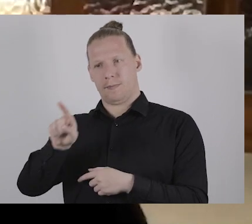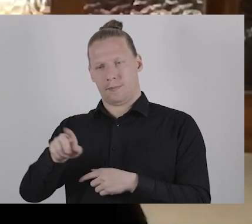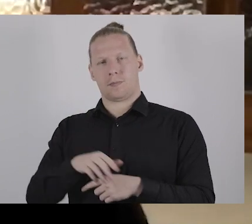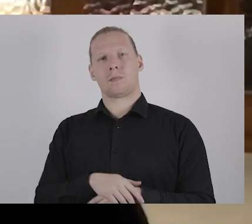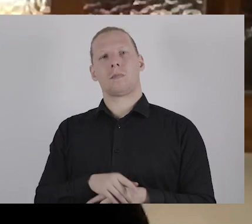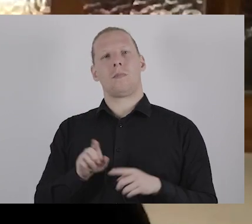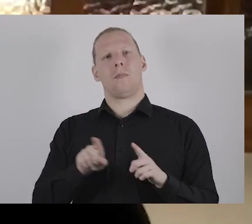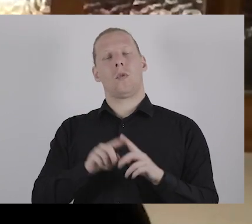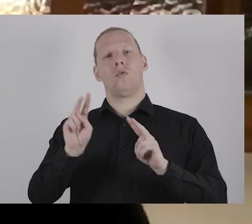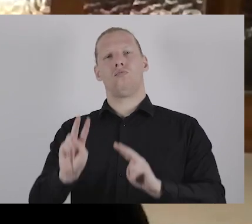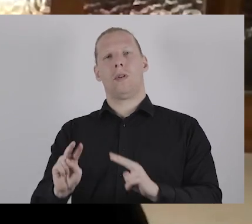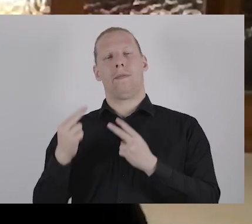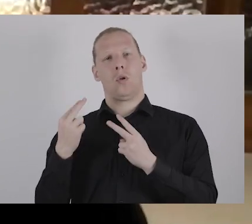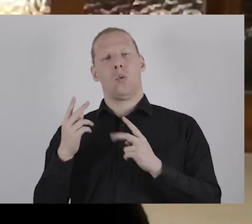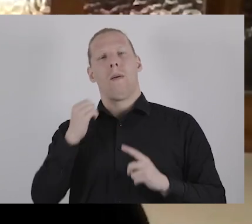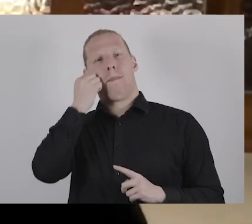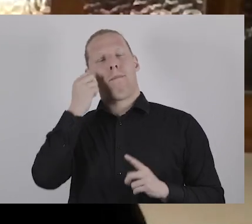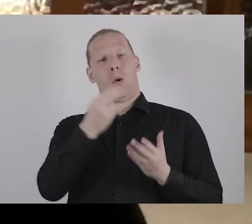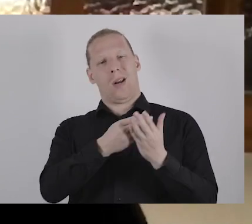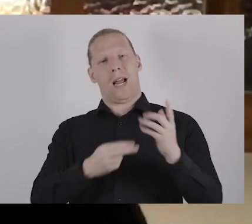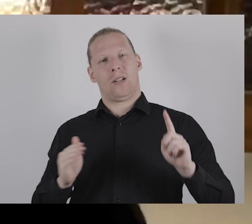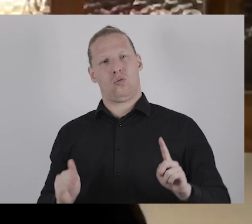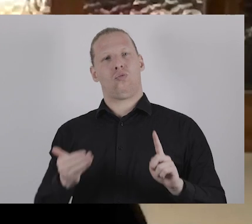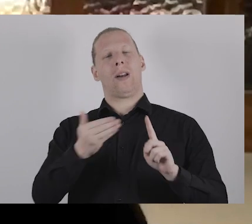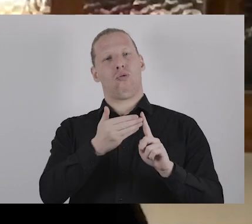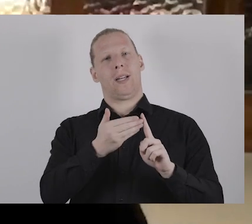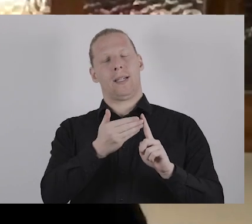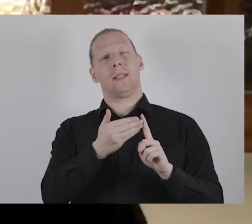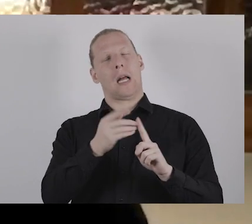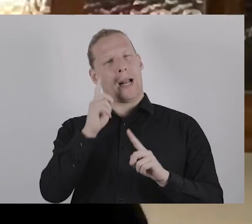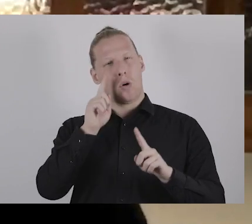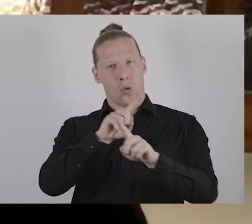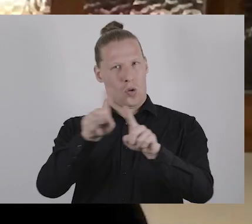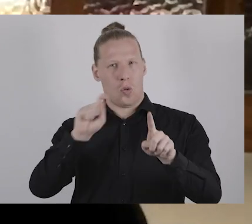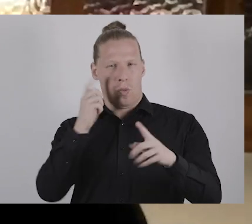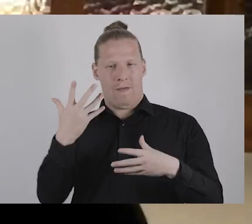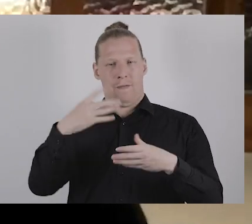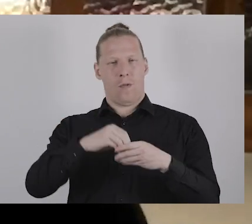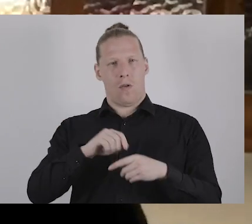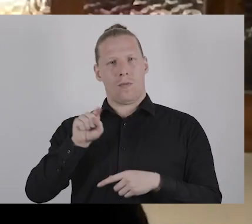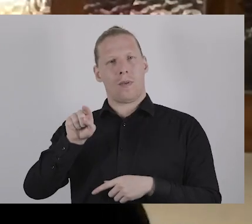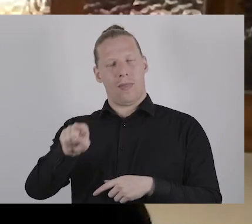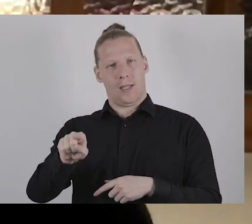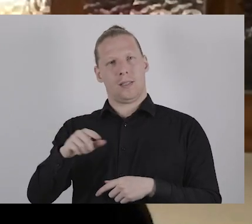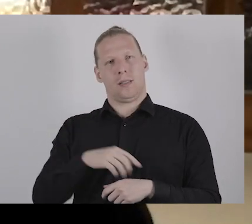the Māori Arts Strategy, which many of you would've been part of in its early development stages.